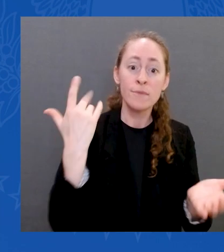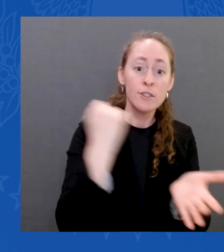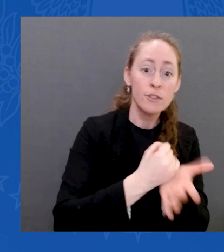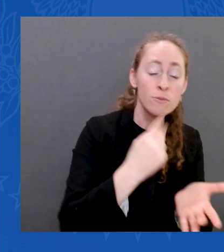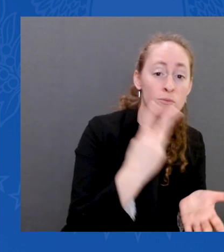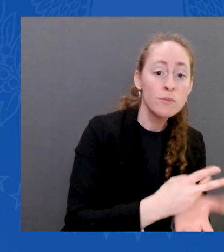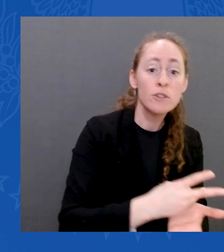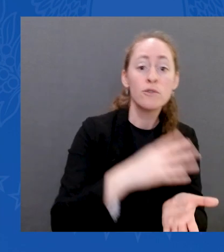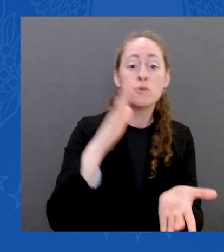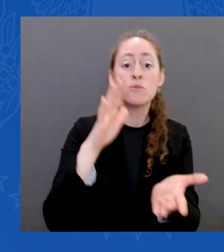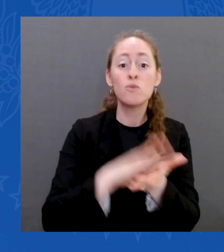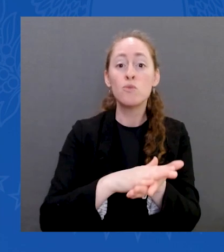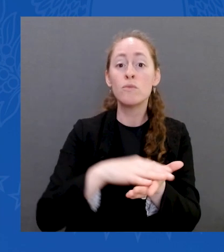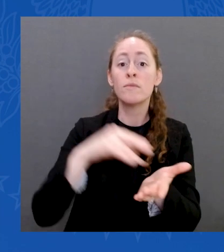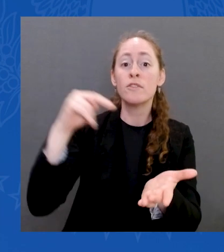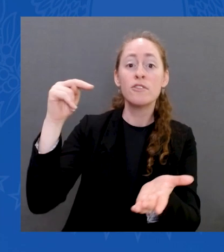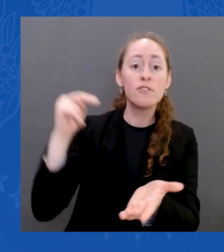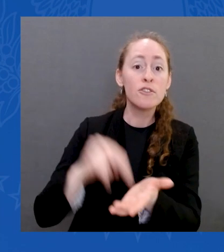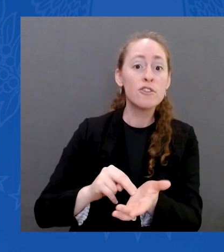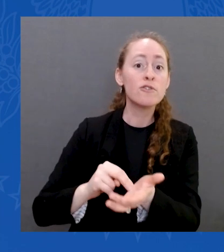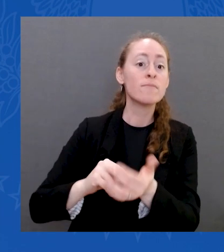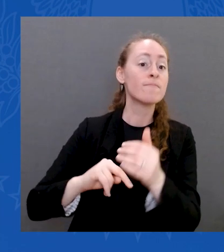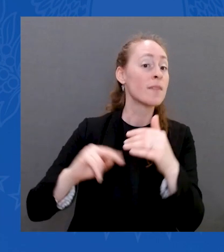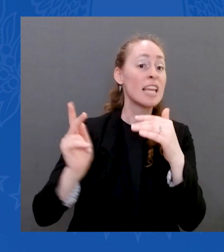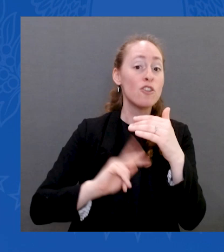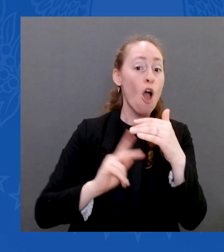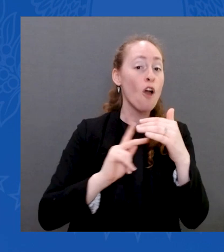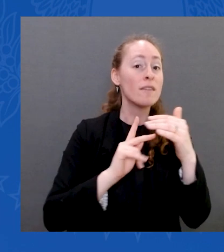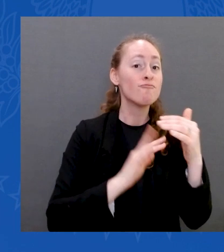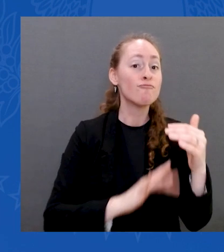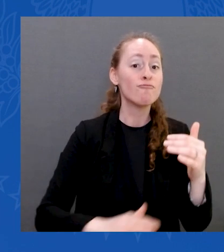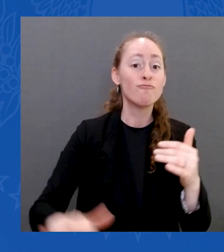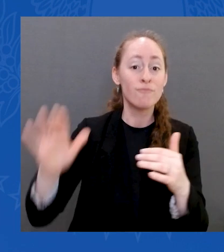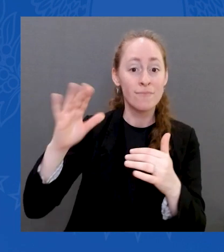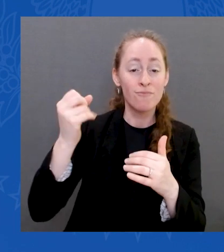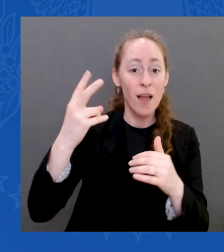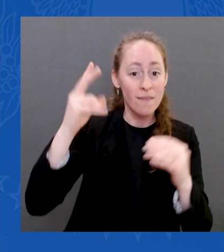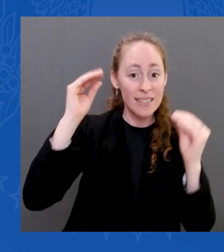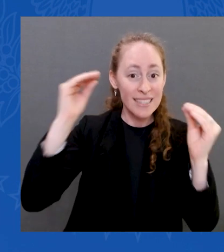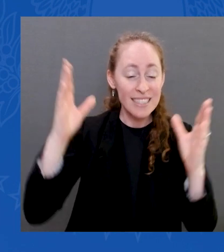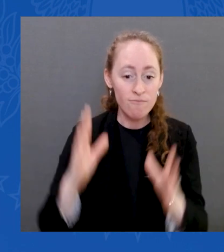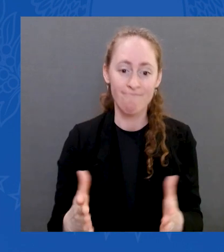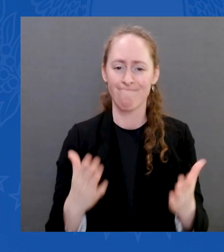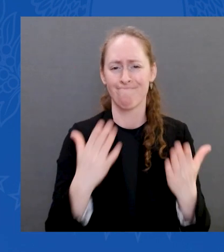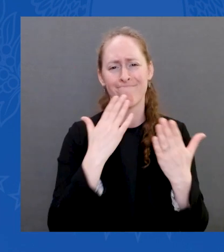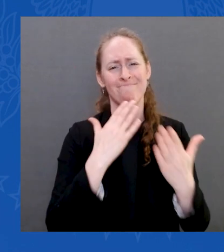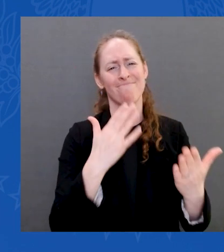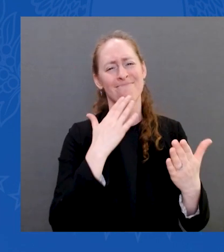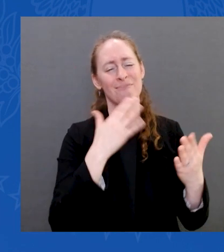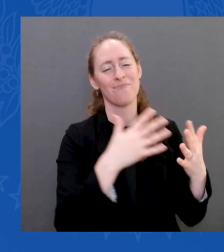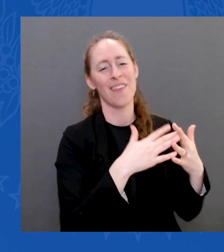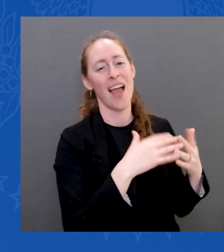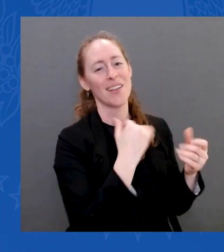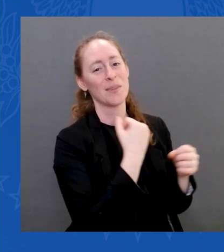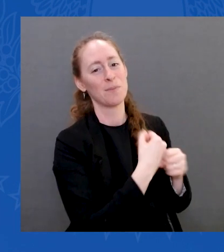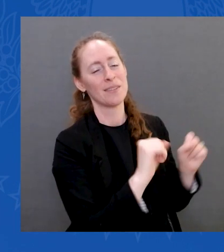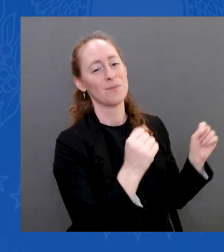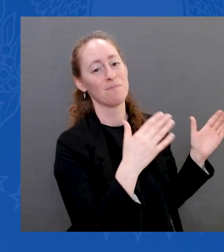And, by the way, thanks to the American Rescue Plan, we're making real progress towards that goal. And to support you, the educators,